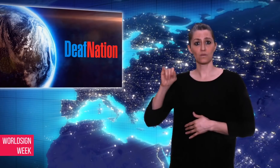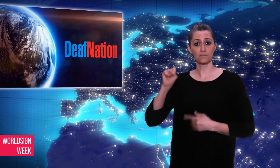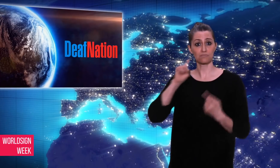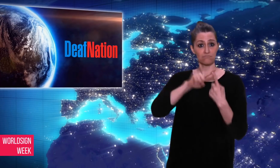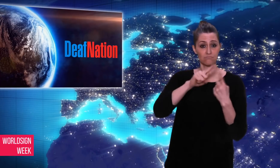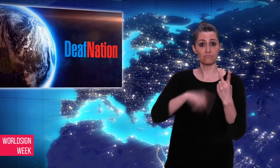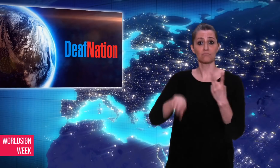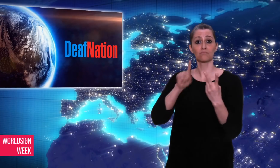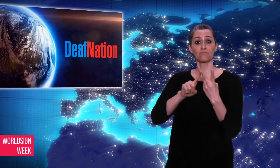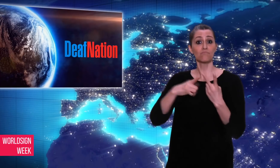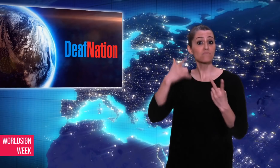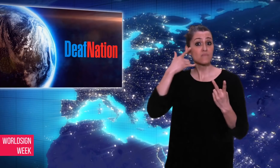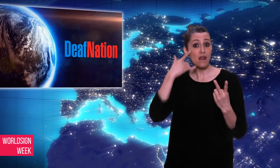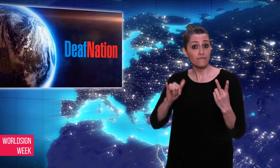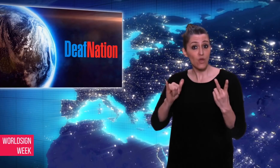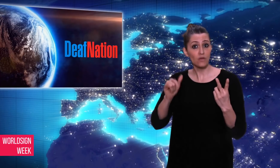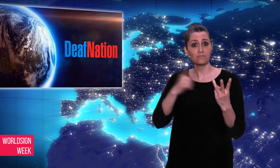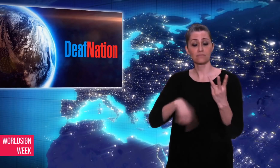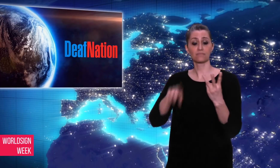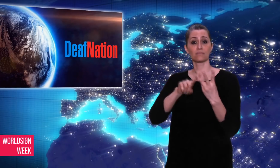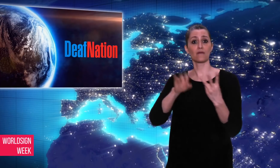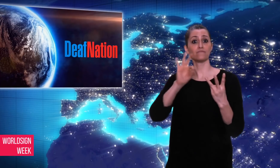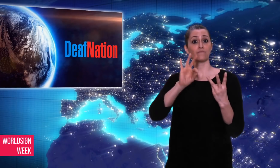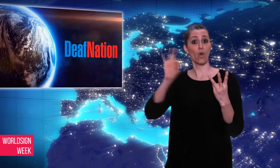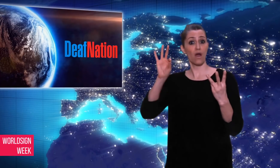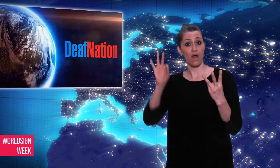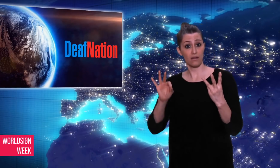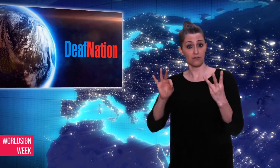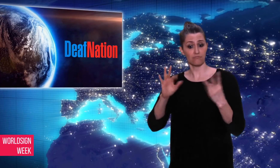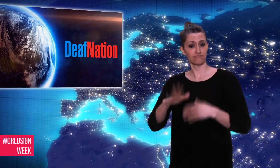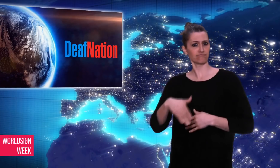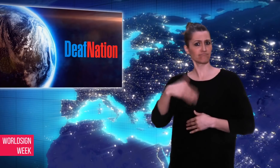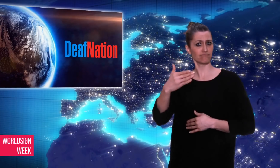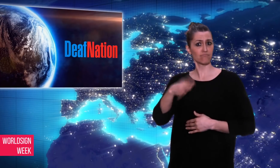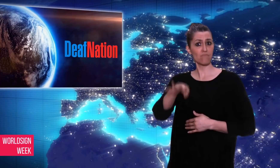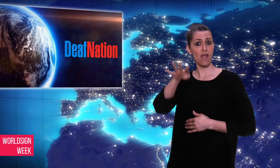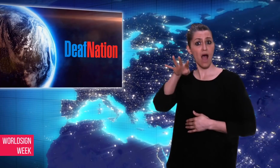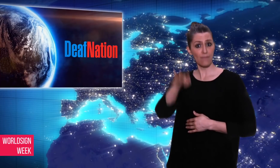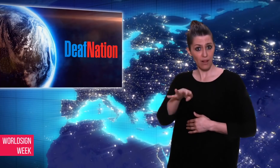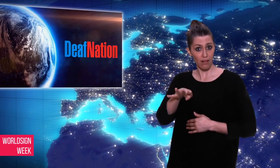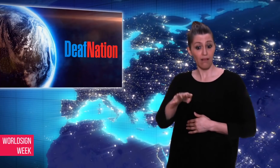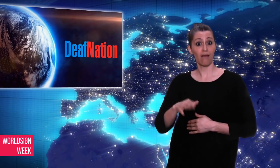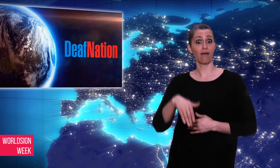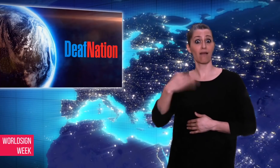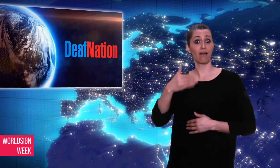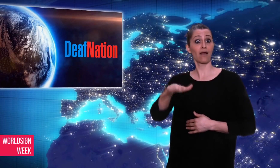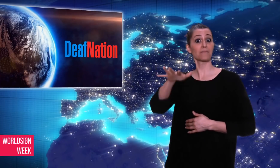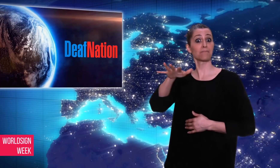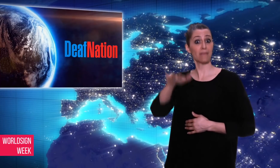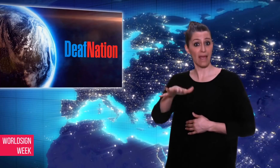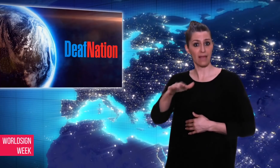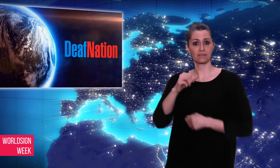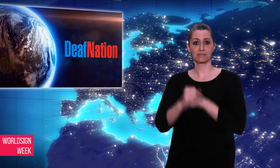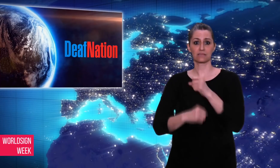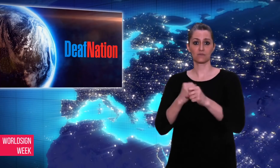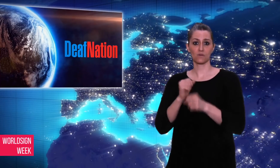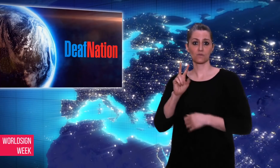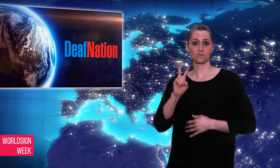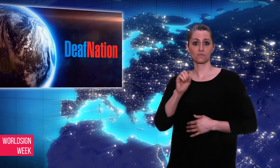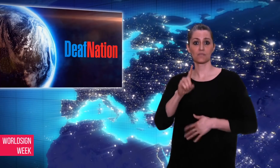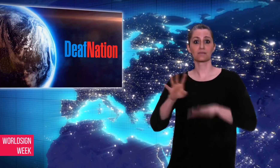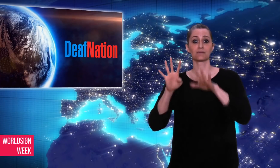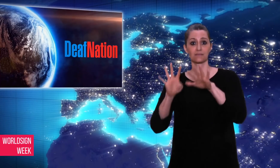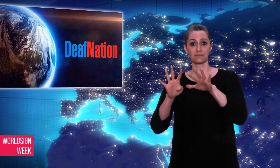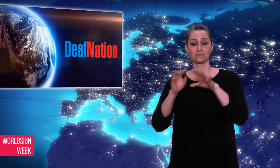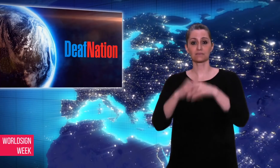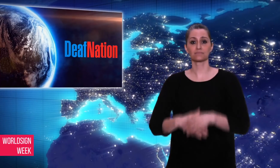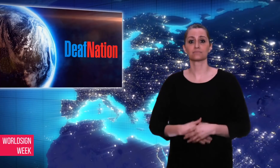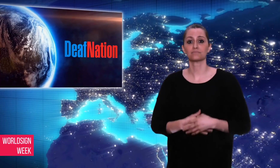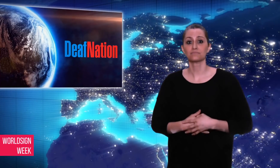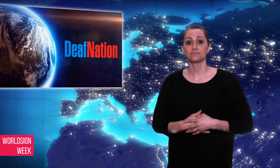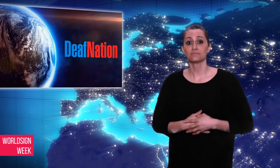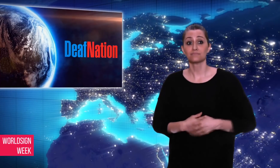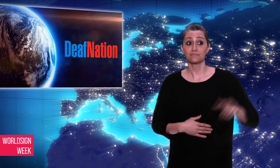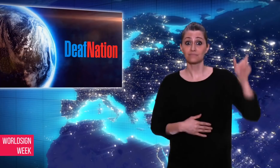of Illinois, California and Florida in April and May 2019.